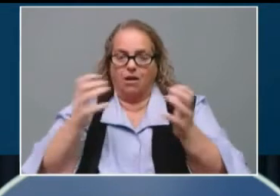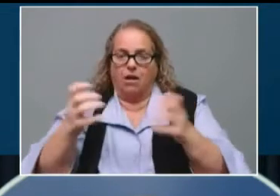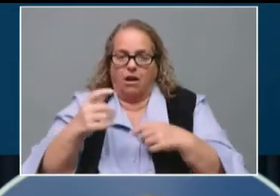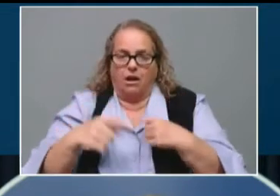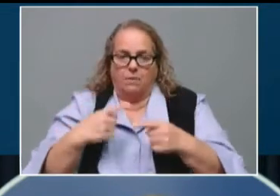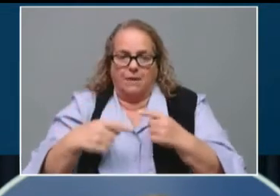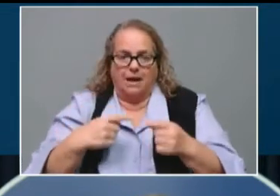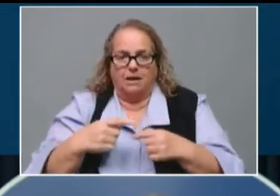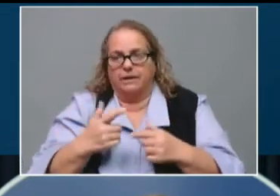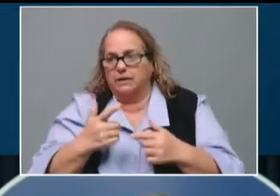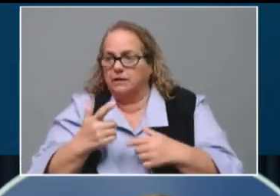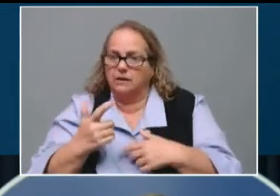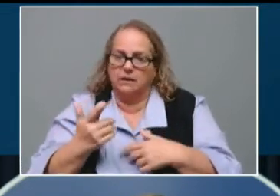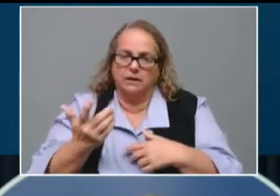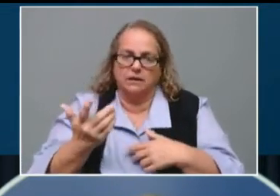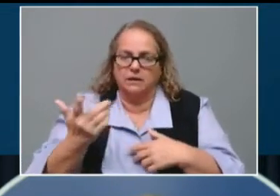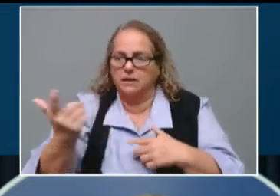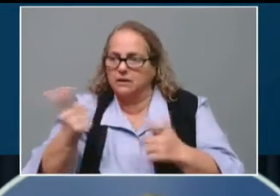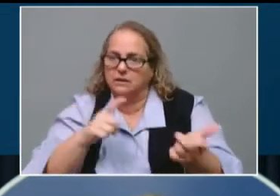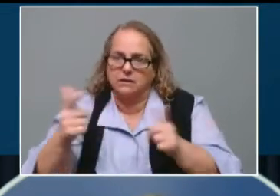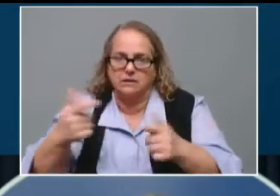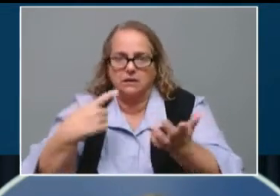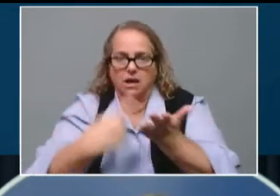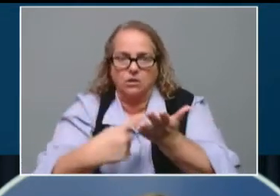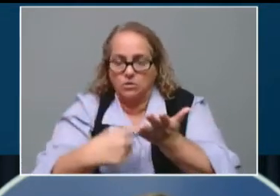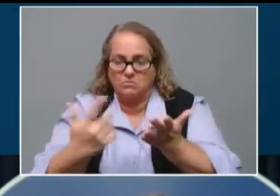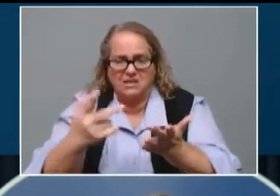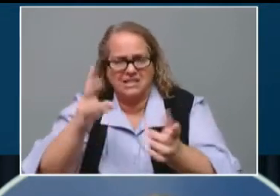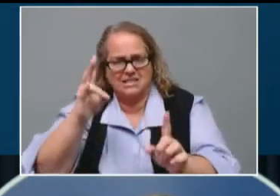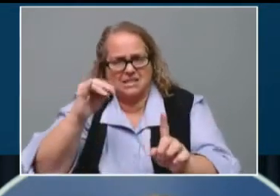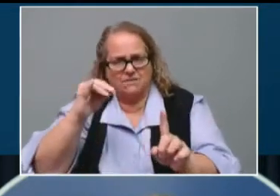or this and that 70% of all Kentuckians who can make their own decision have